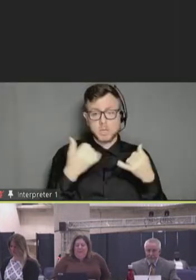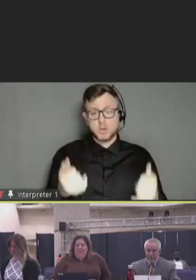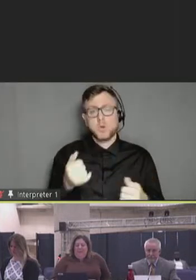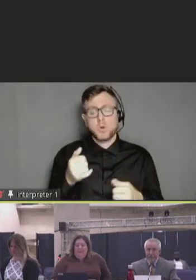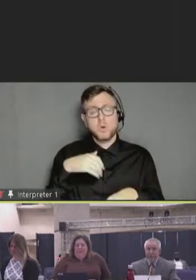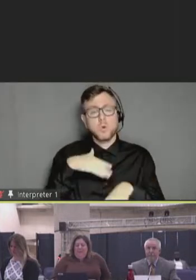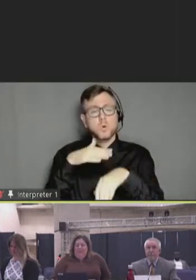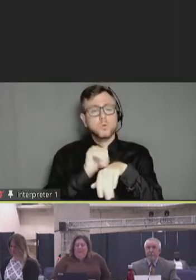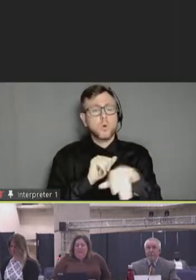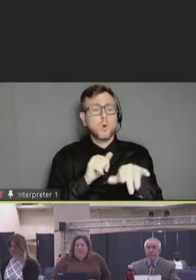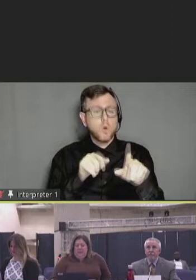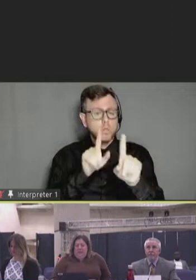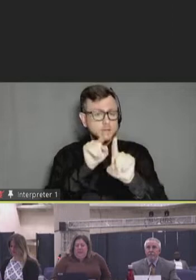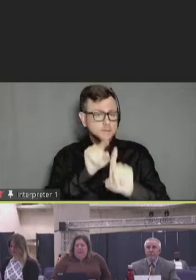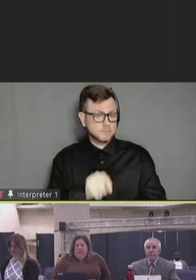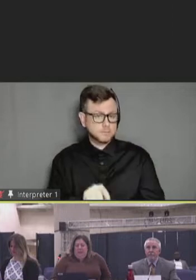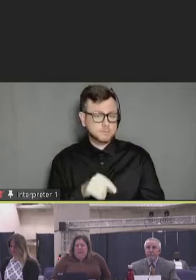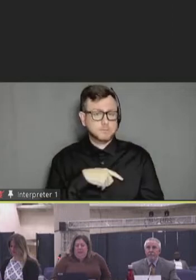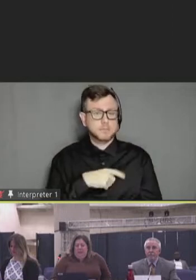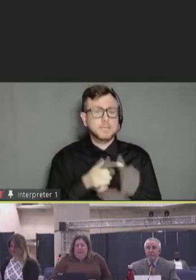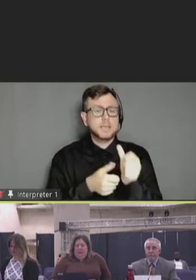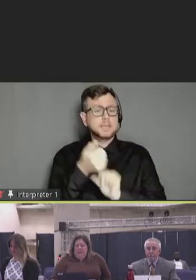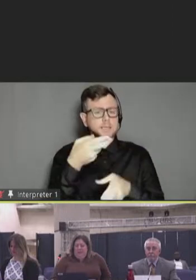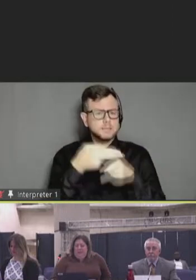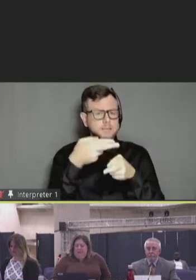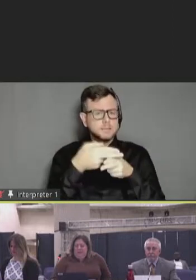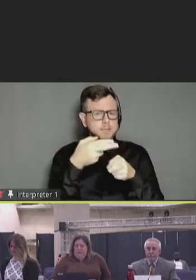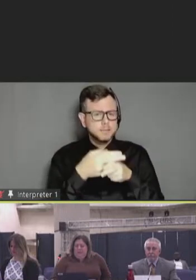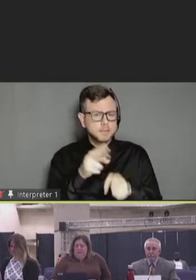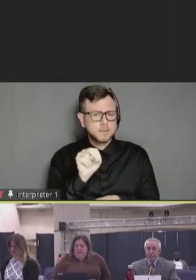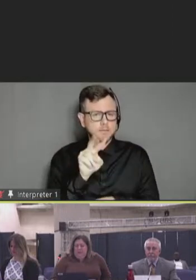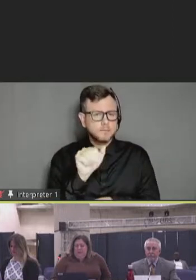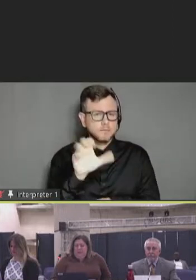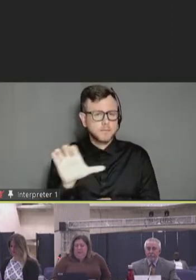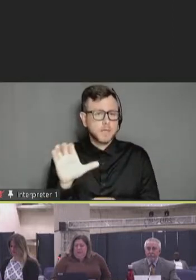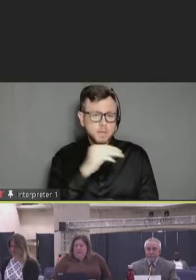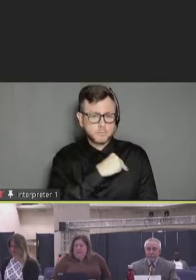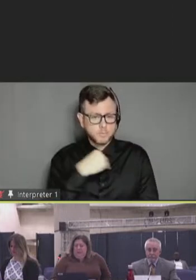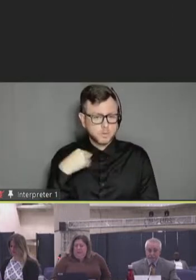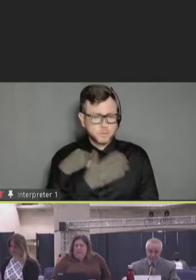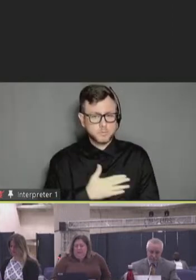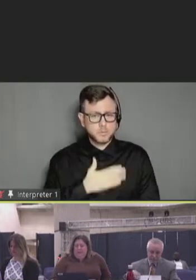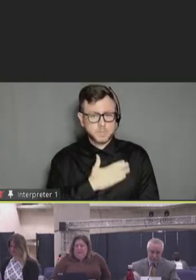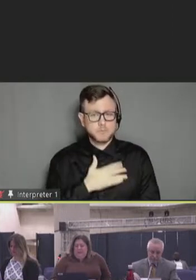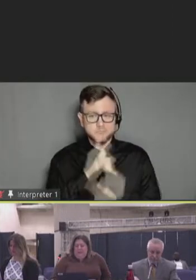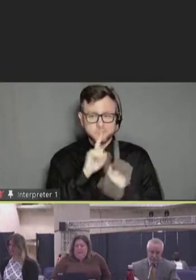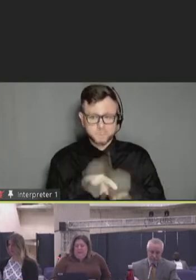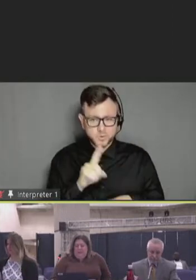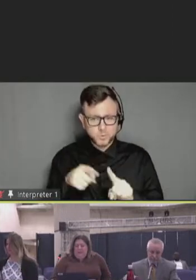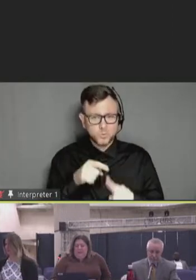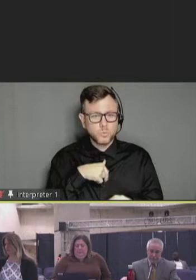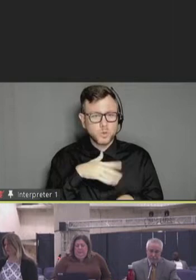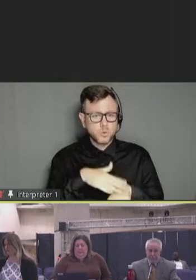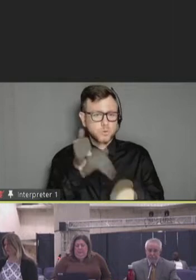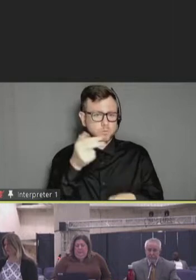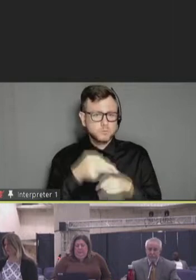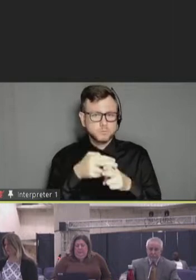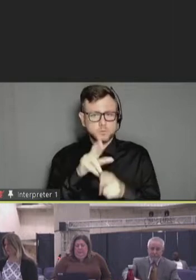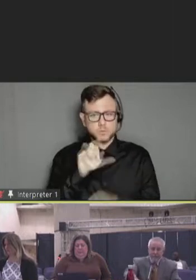I'm going to take the official attendance and call off each of the names of the NVAC members. Please verbally respond when I call your name. Robert Hopkins?